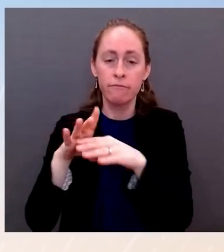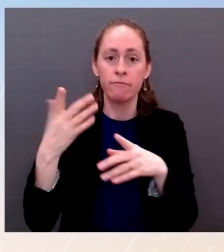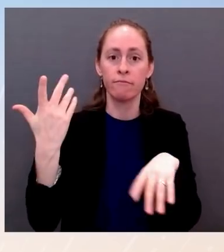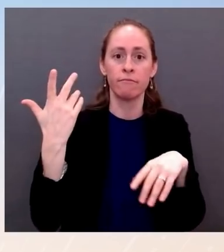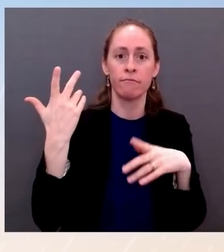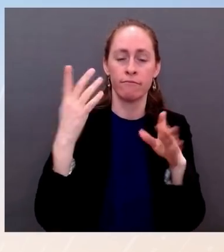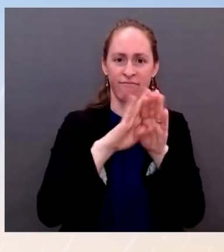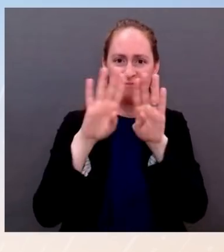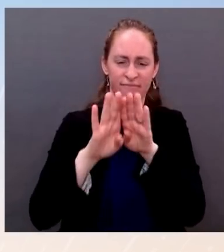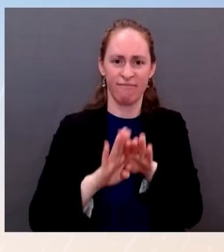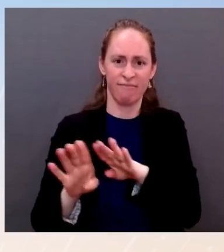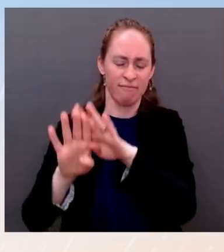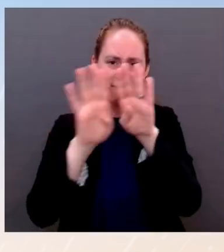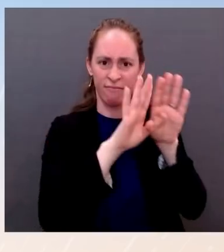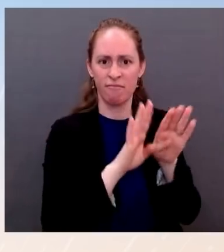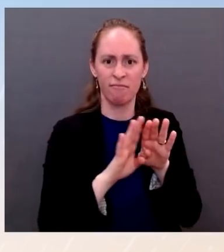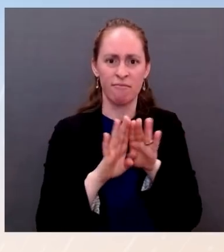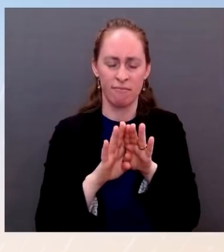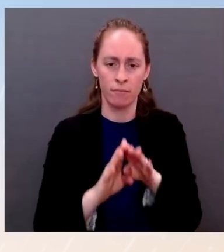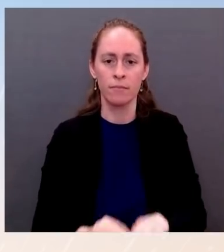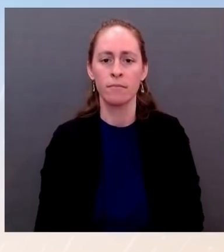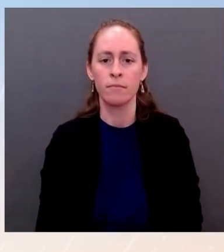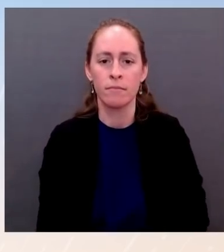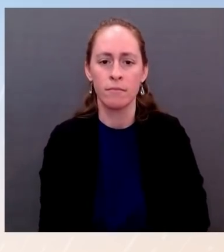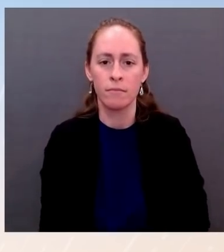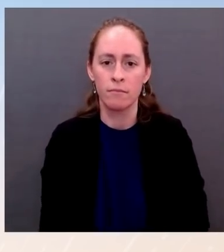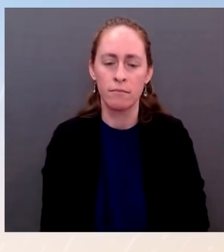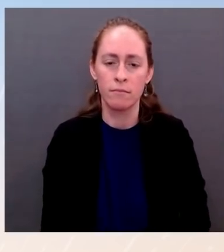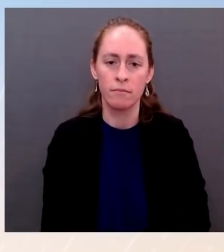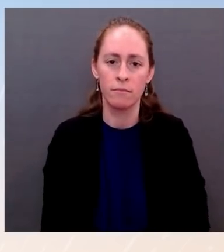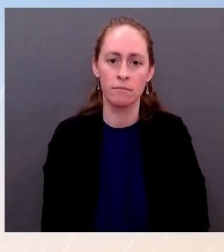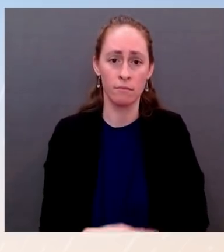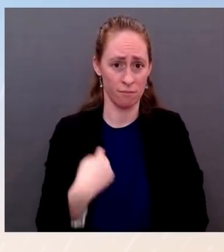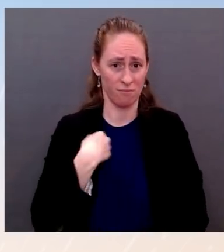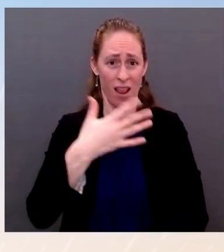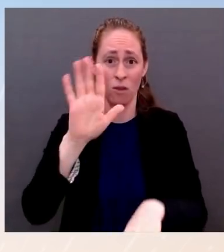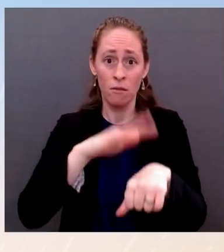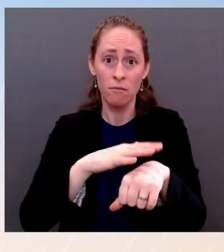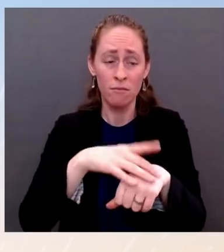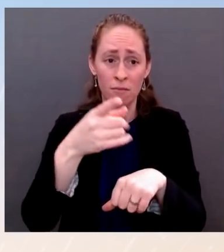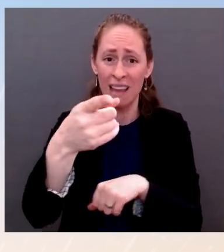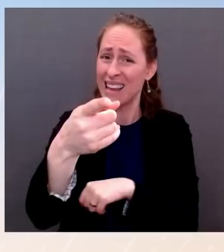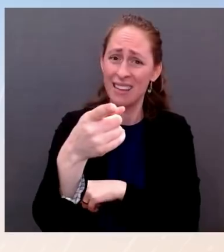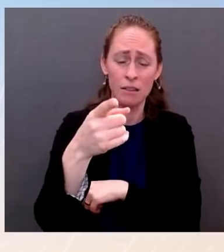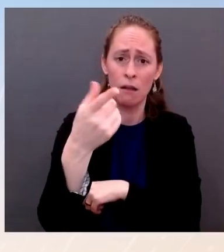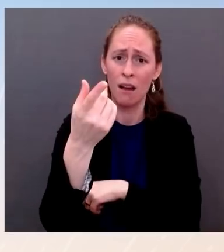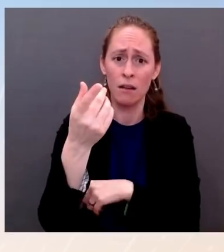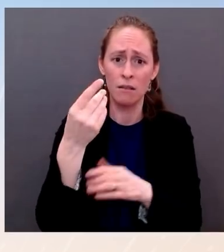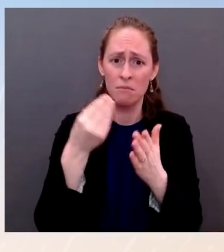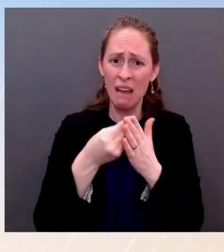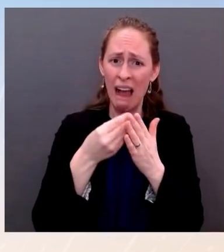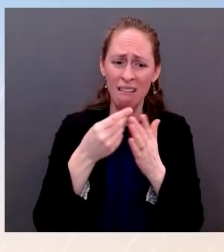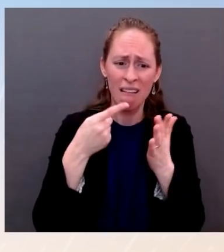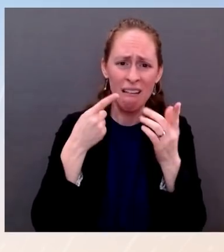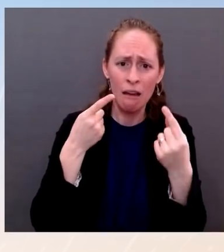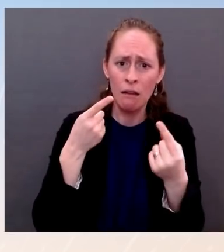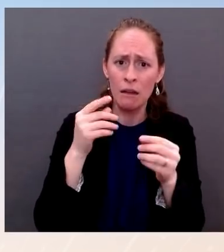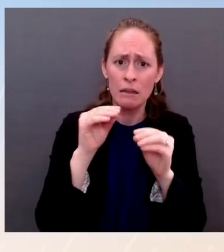that we would provide assistance for those purposes. That has been the case for several weeks now. The Press: If we don't know if Putin has made up his mind,